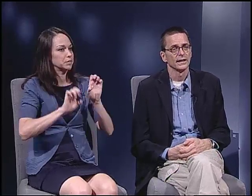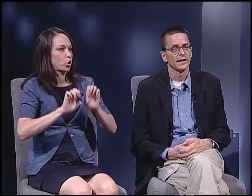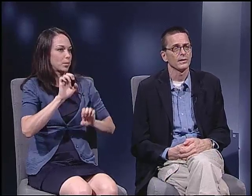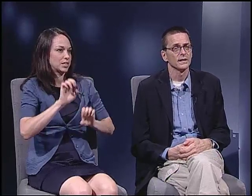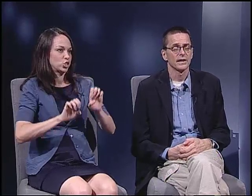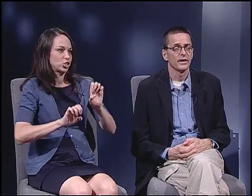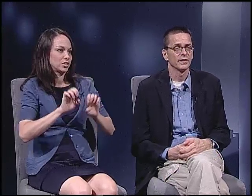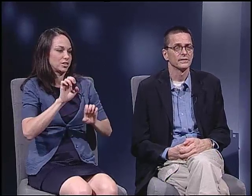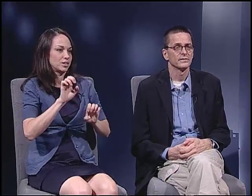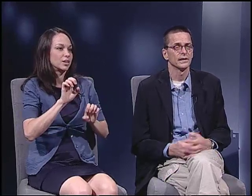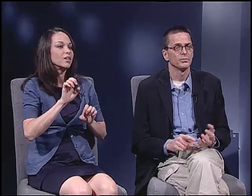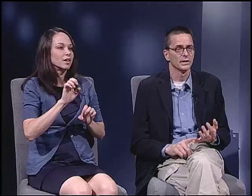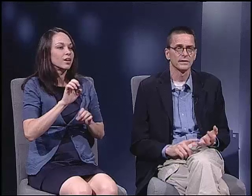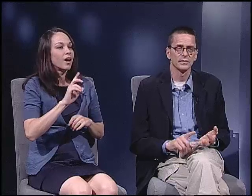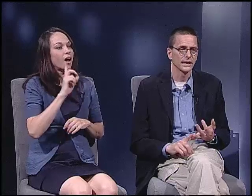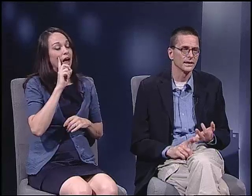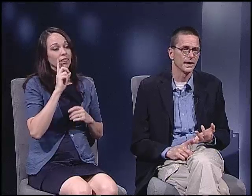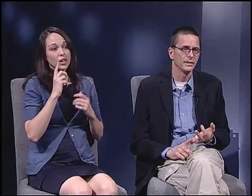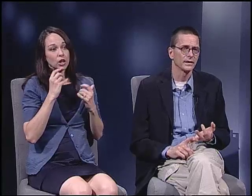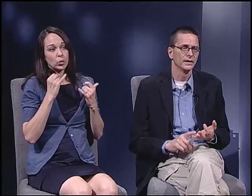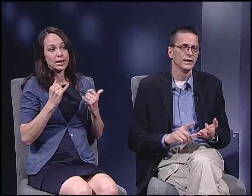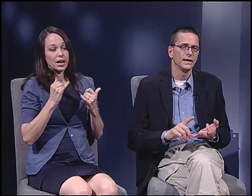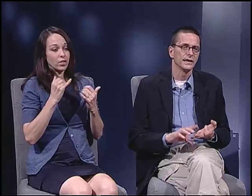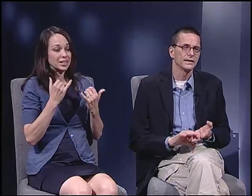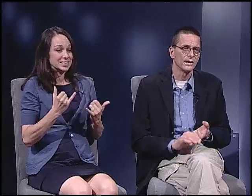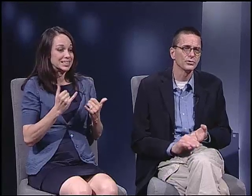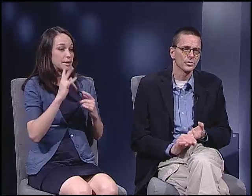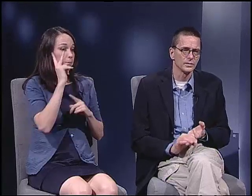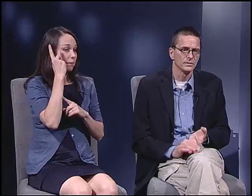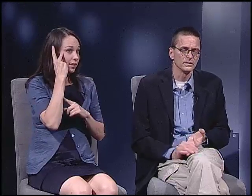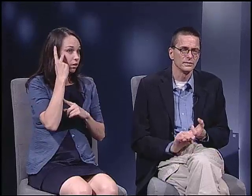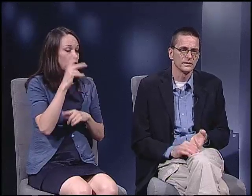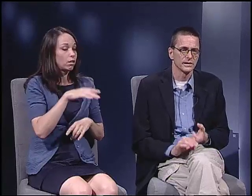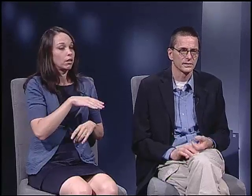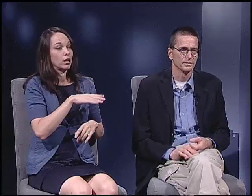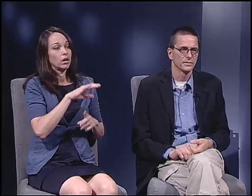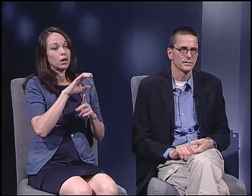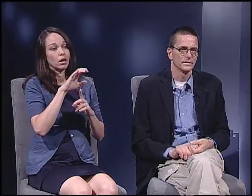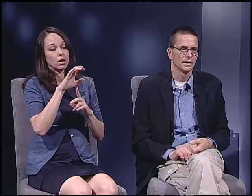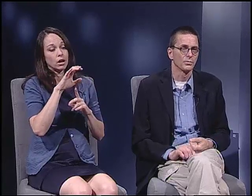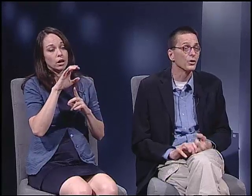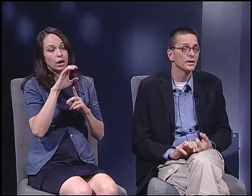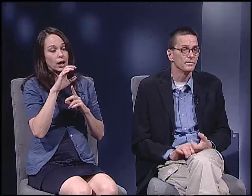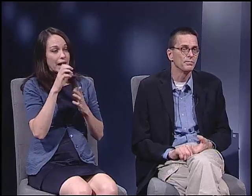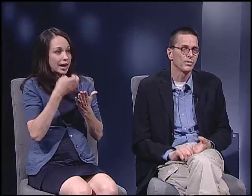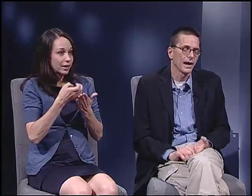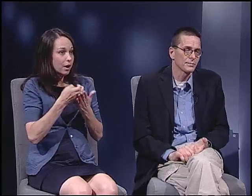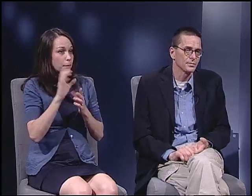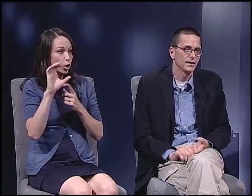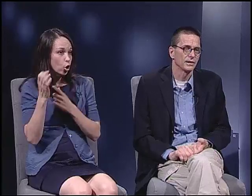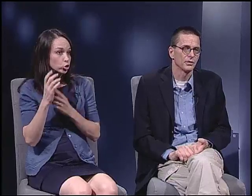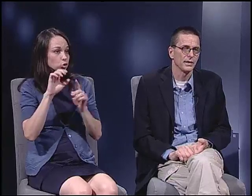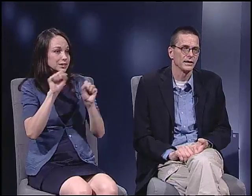In a lot of ways, I think the existing political, economic and cultural systems are broken perhaps beyond repair.